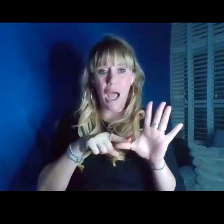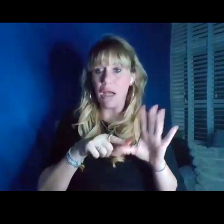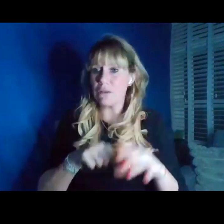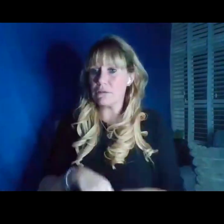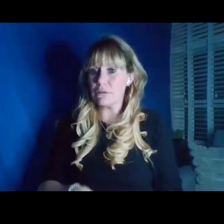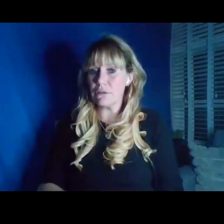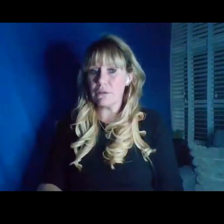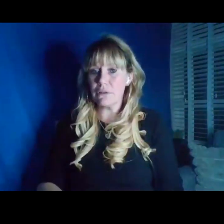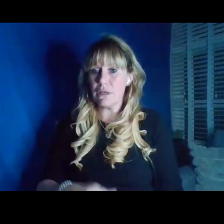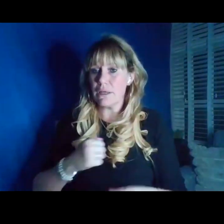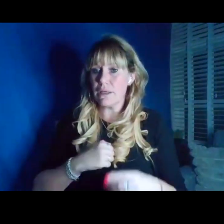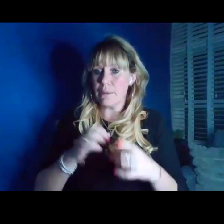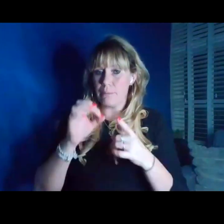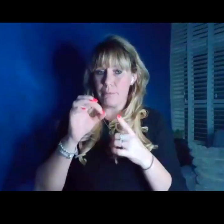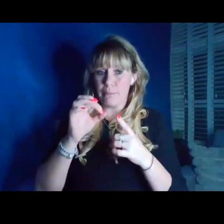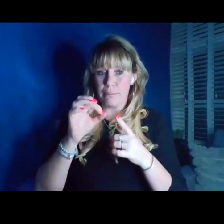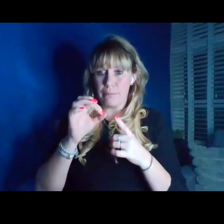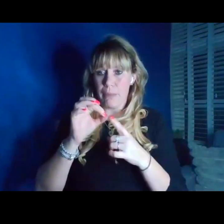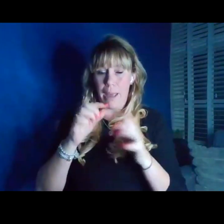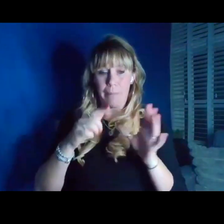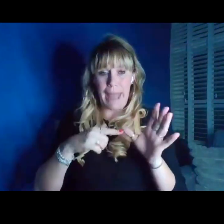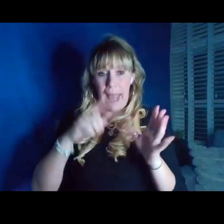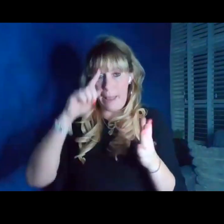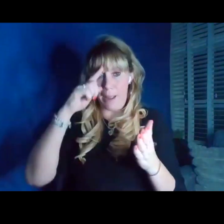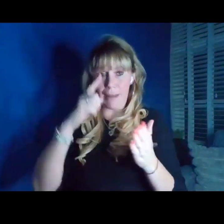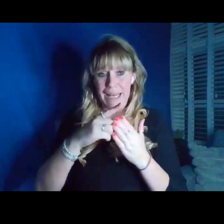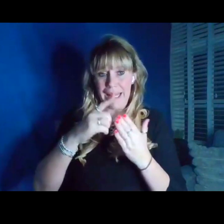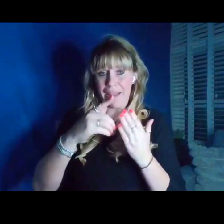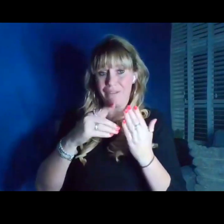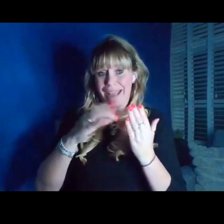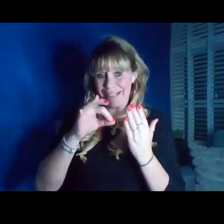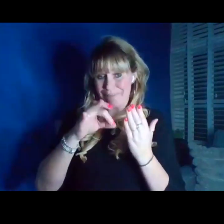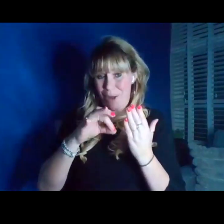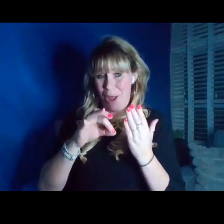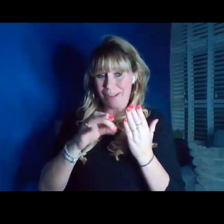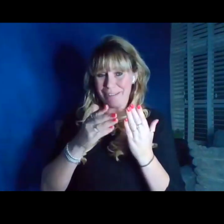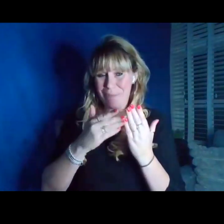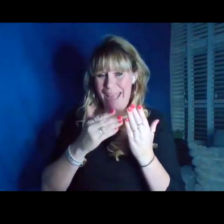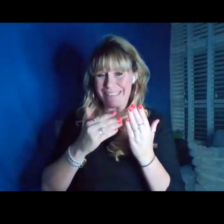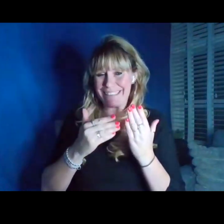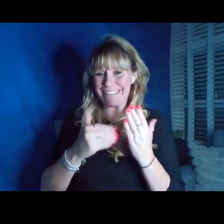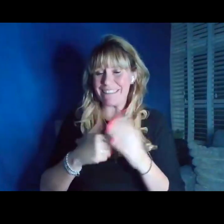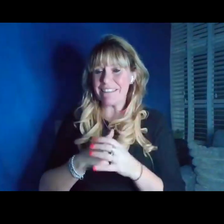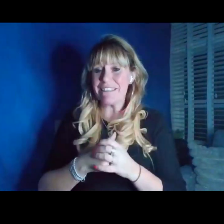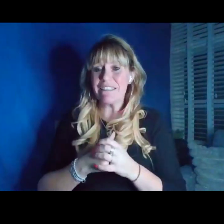I believe my lovely PA has marked the page. Another one of, it's very much the era I think